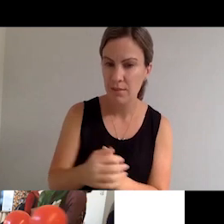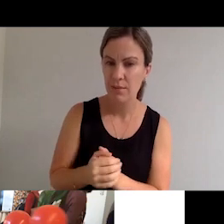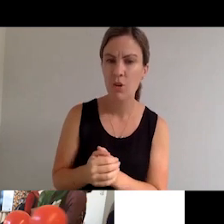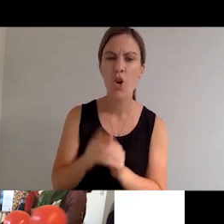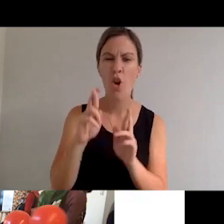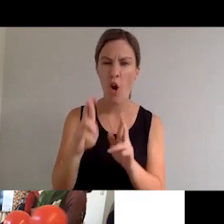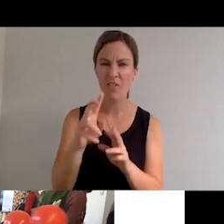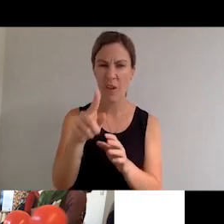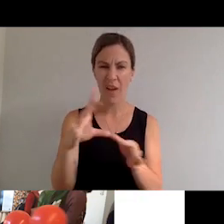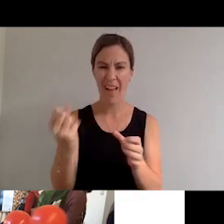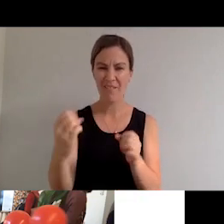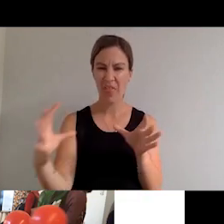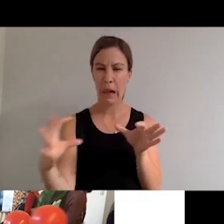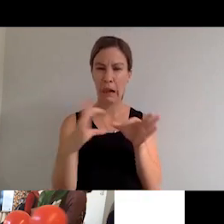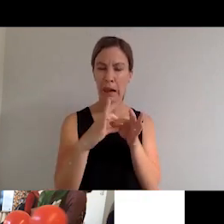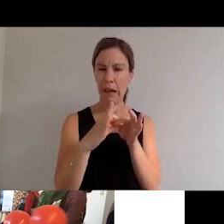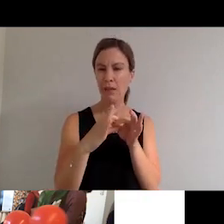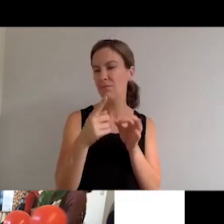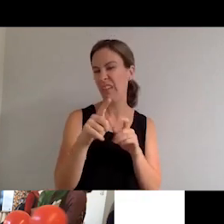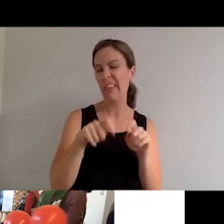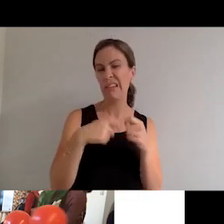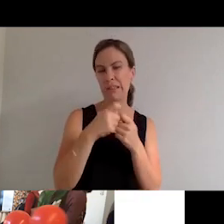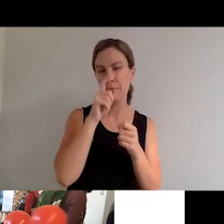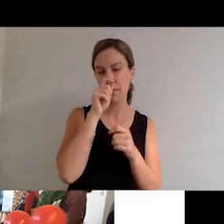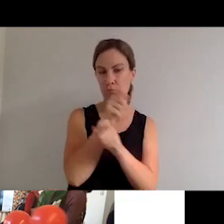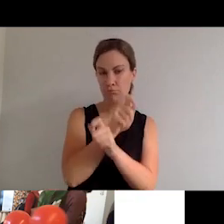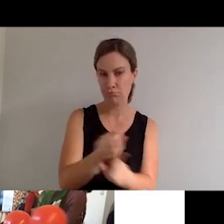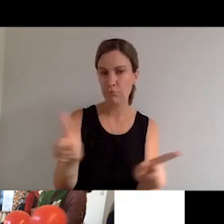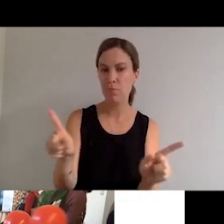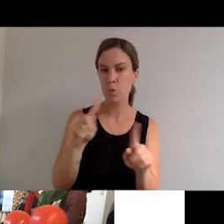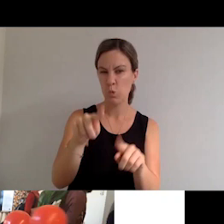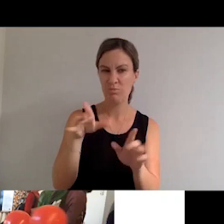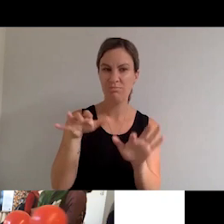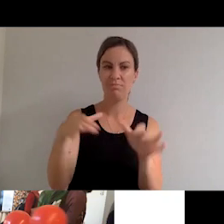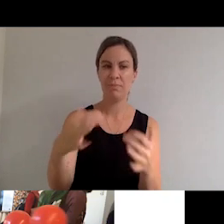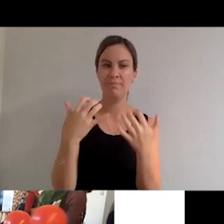send it to you, what I noticed was that I had a series of bank accounts